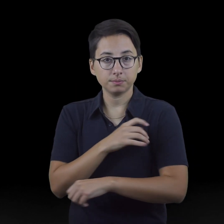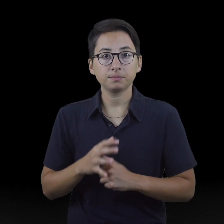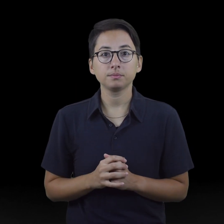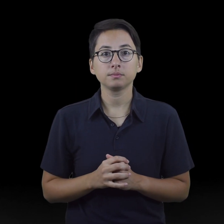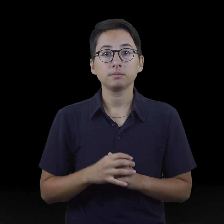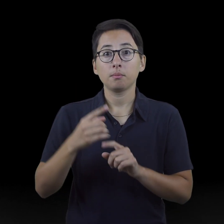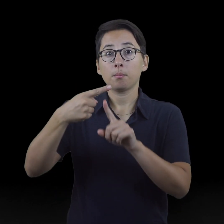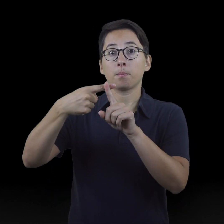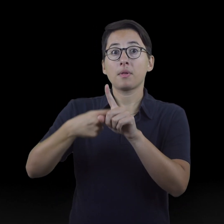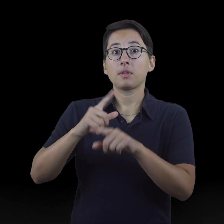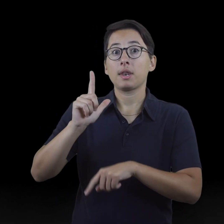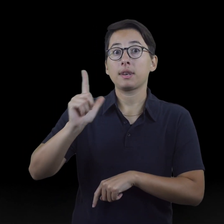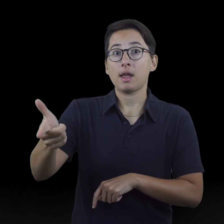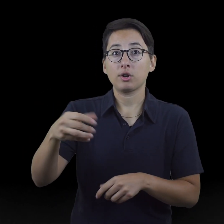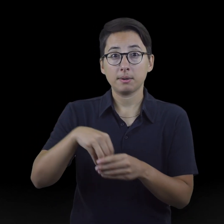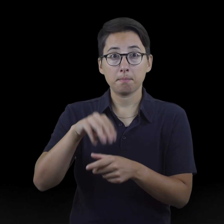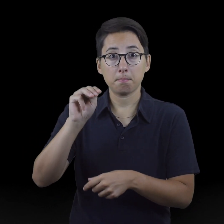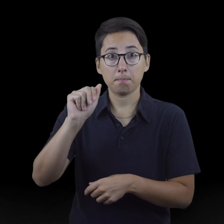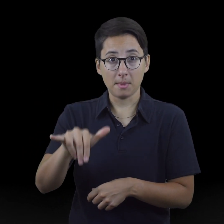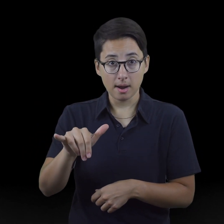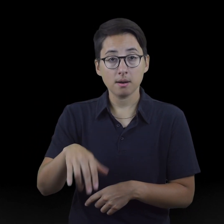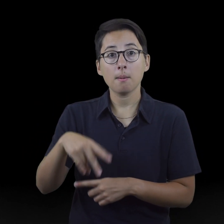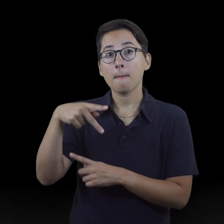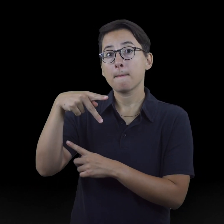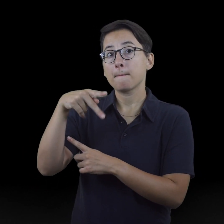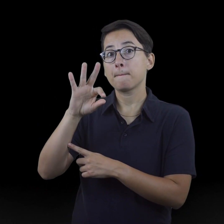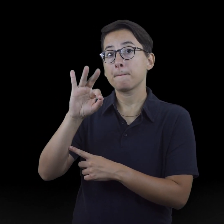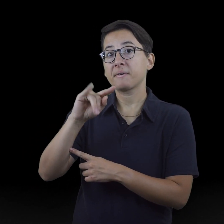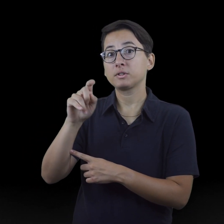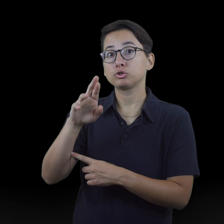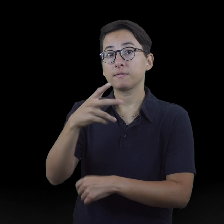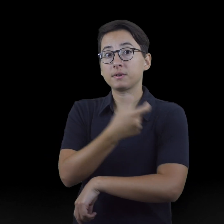a month later, the Pfizer vaccine was approved for Americans over the